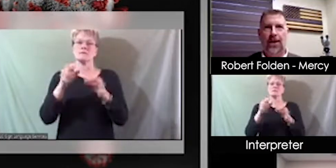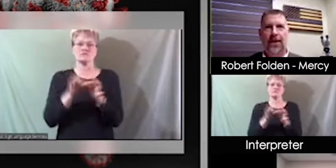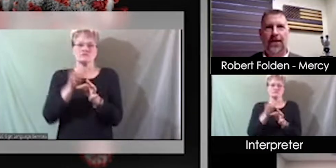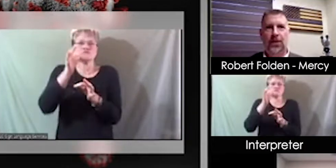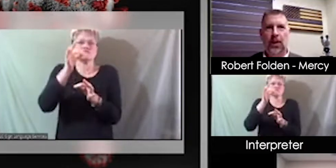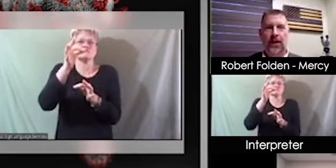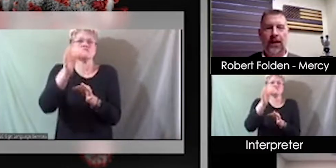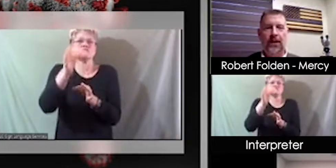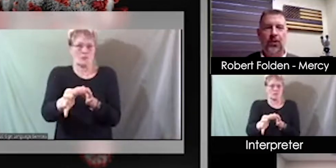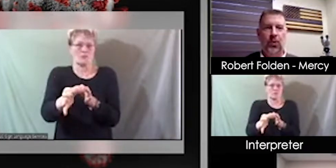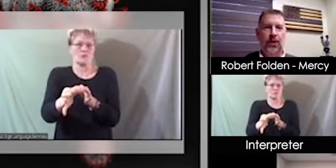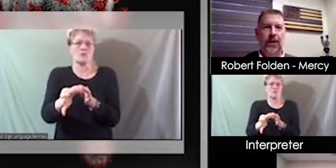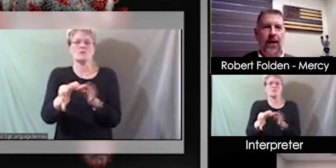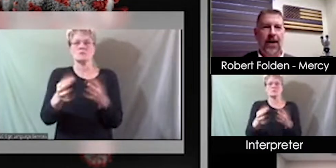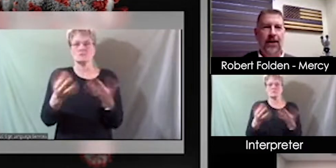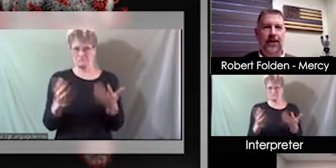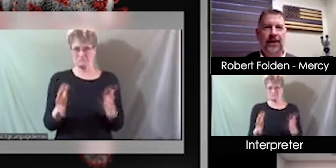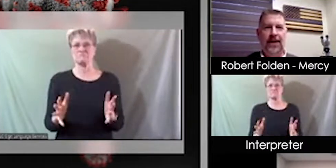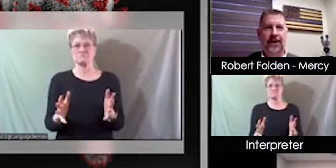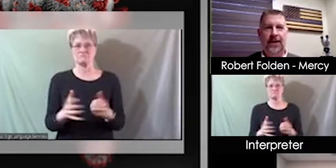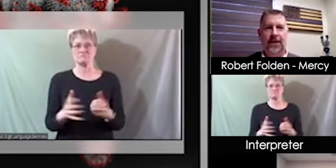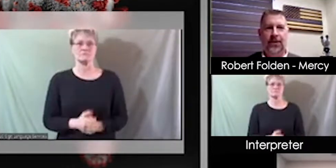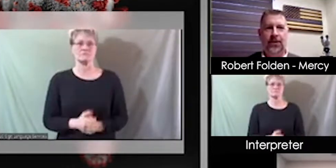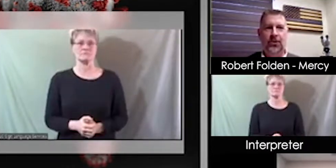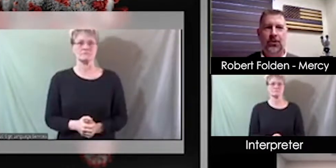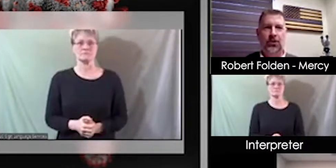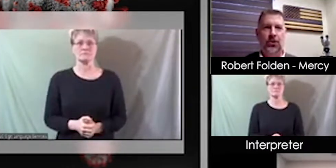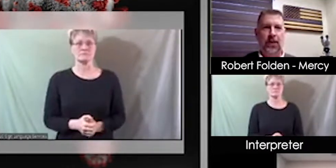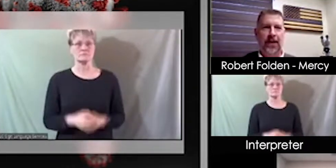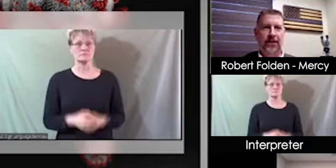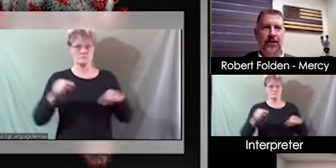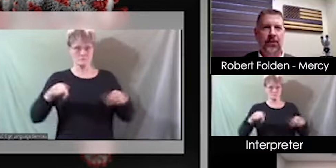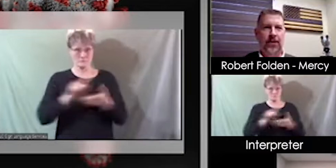and then this week is really about testing those surge plans that we've